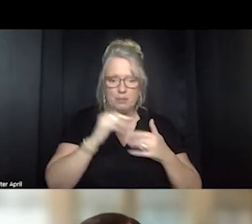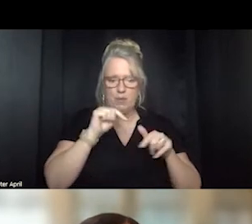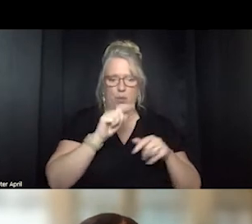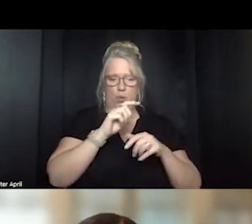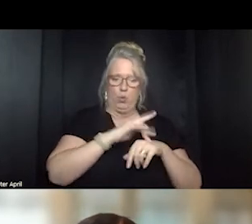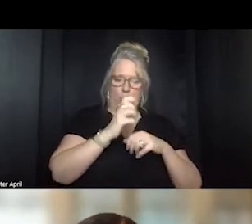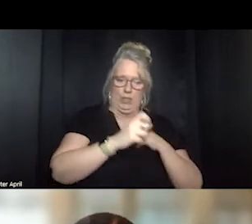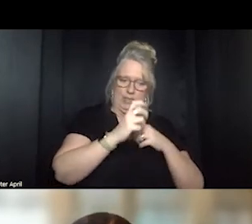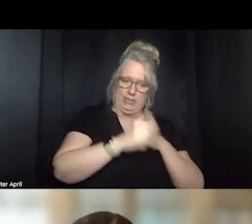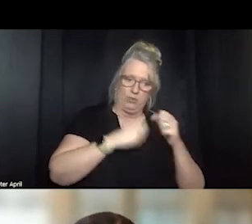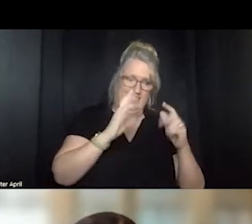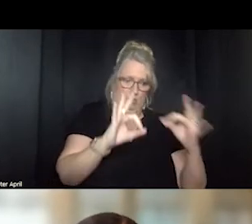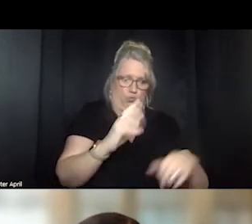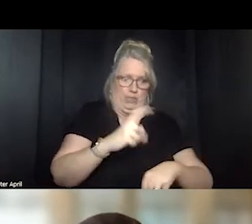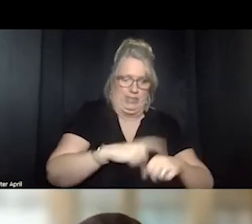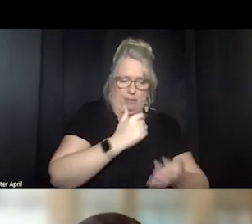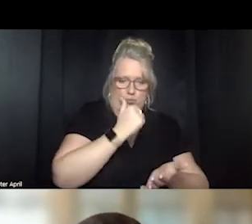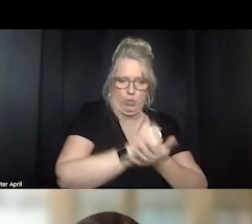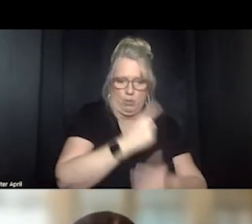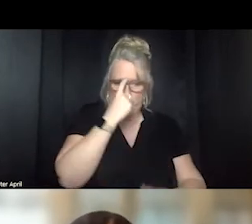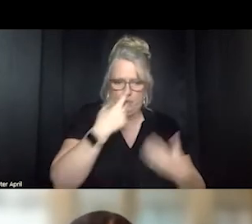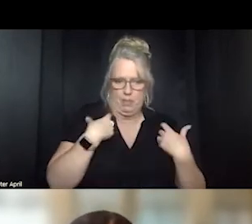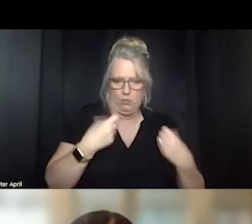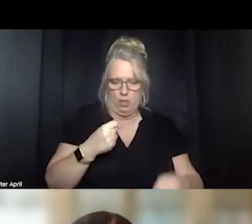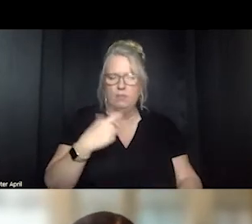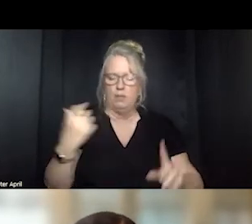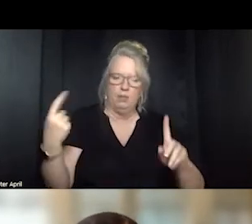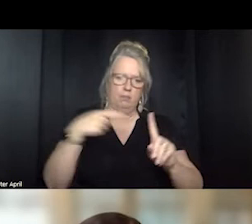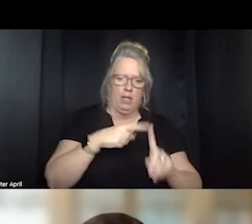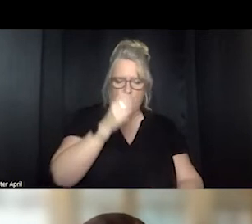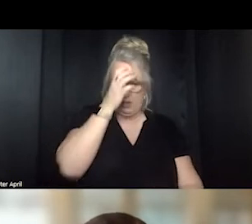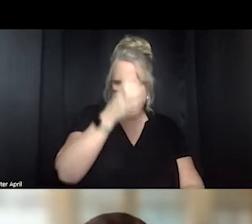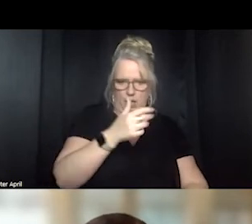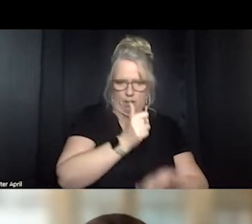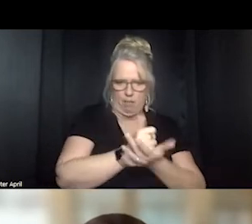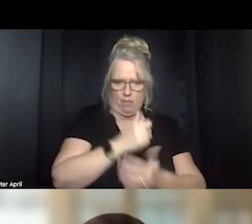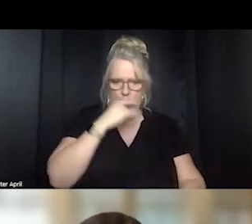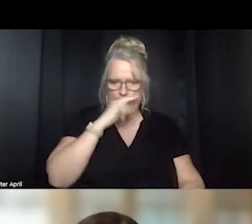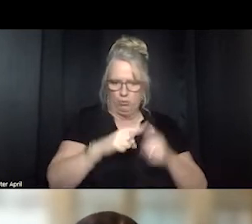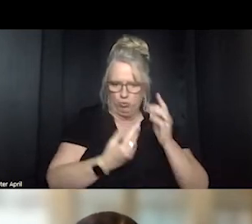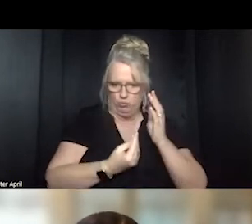IDEAL TIME TO HELP. GOING BACK TO THE CONCEPT OF HELPING KIDS FLOURISH. INSTEAD OF FLOUNDER.